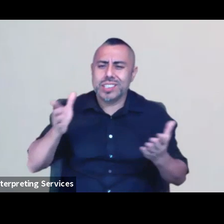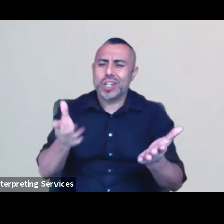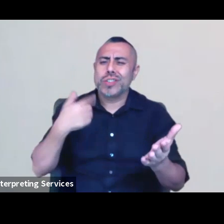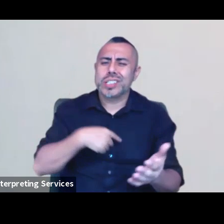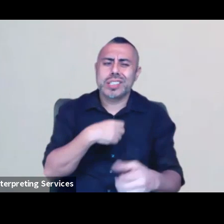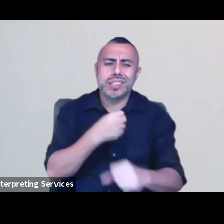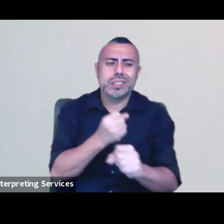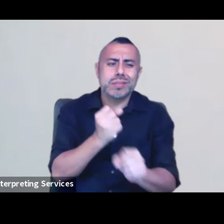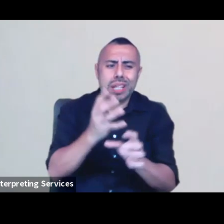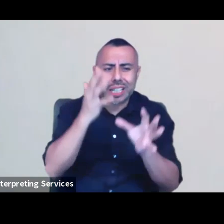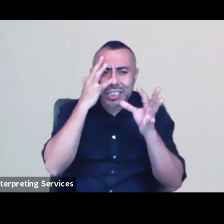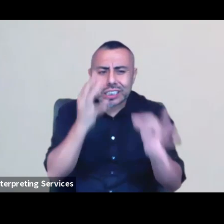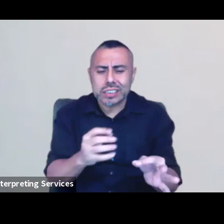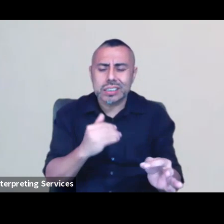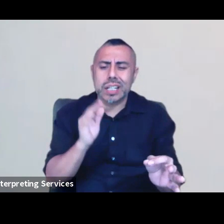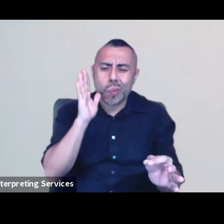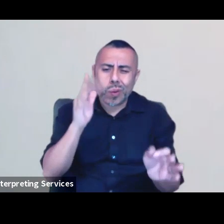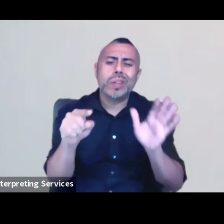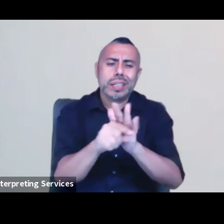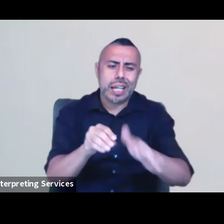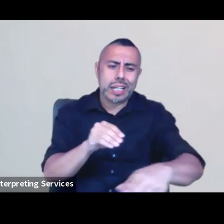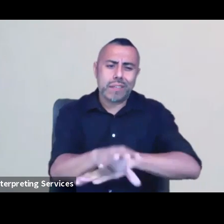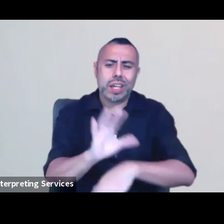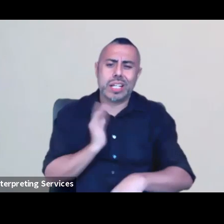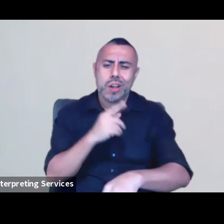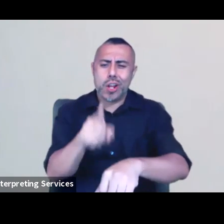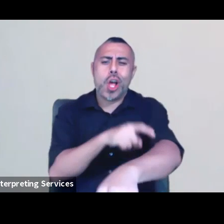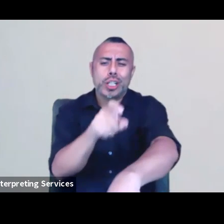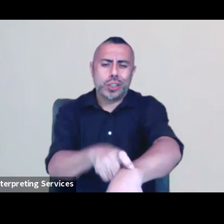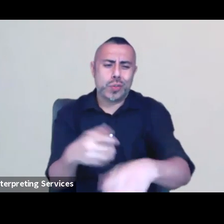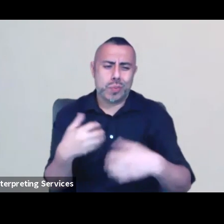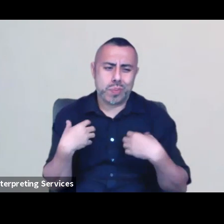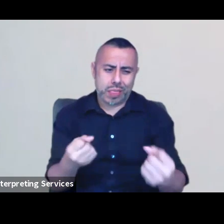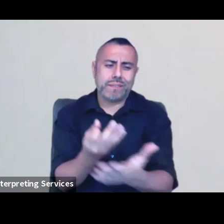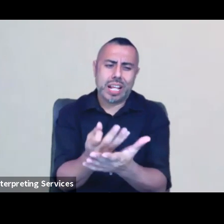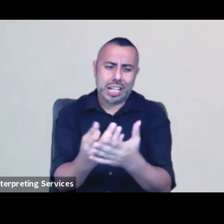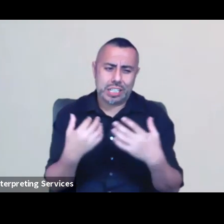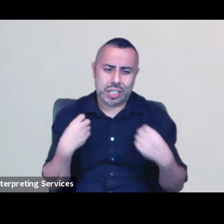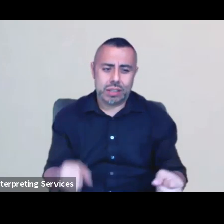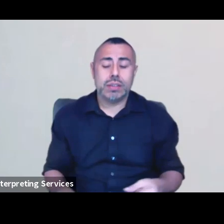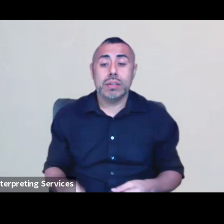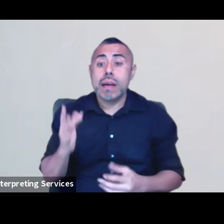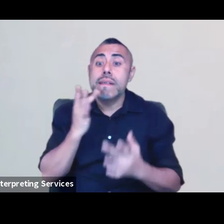Scarcity mentality also leads to power hoarding, which is one of the aspects of white supremacy culture